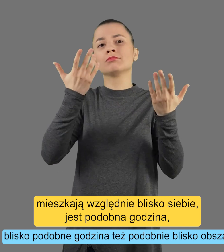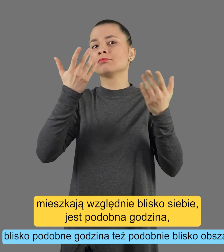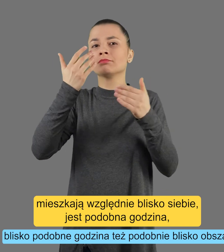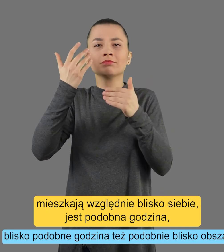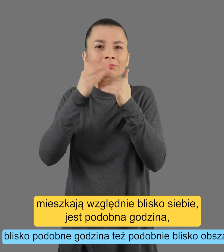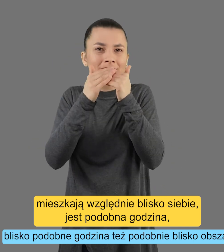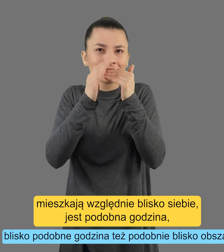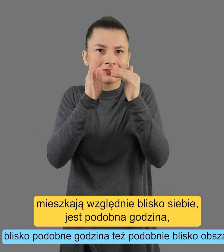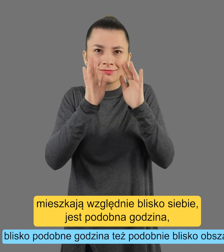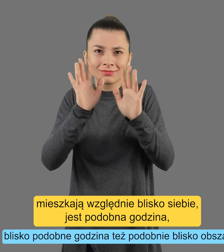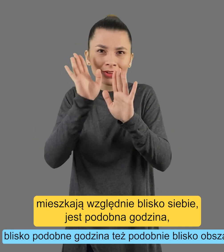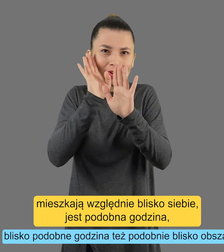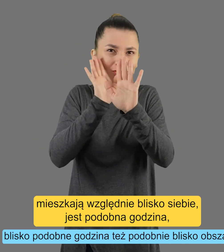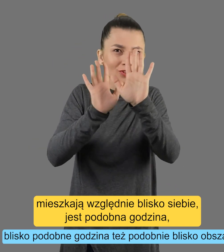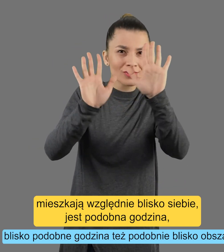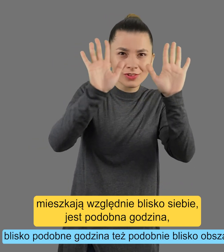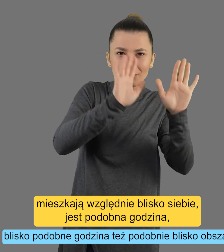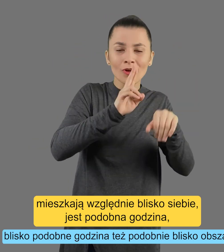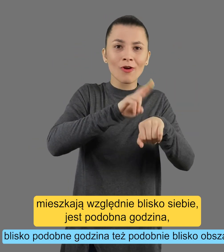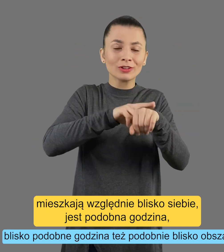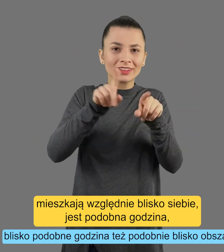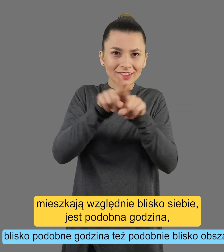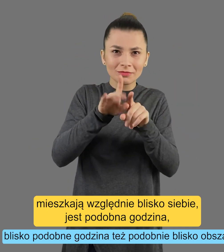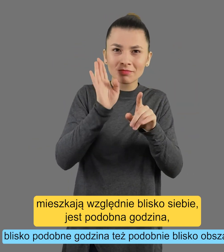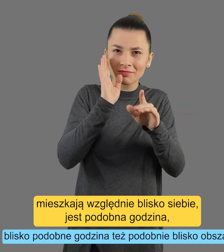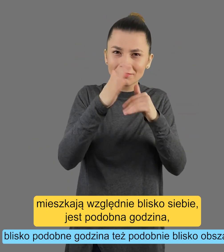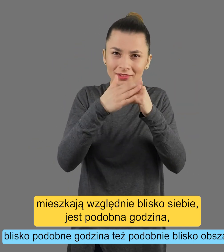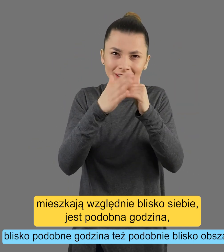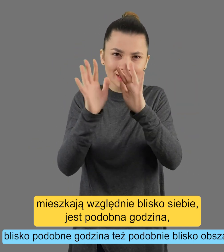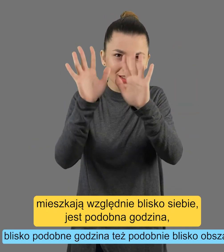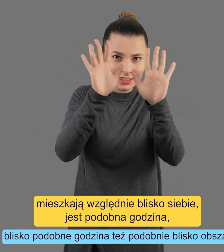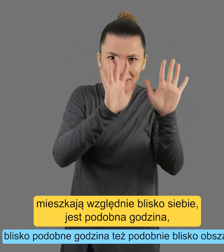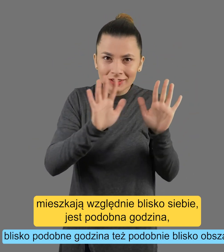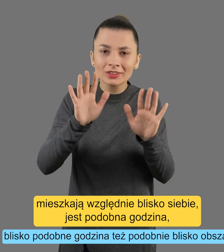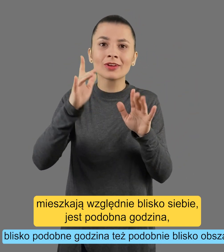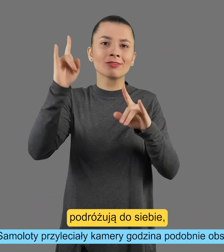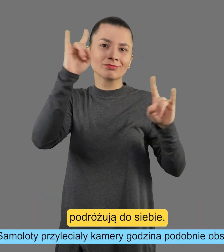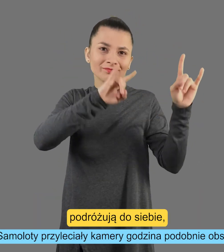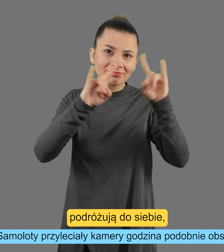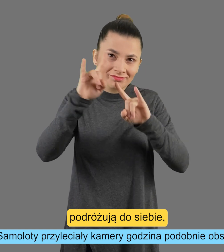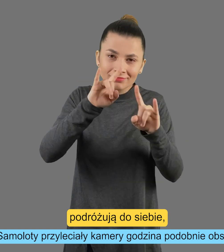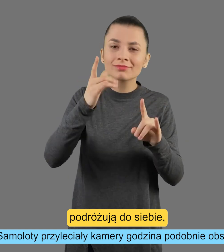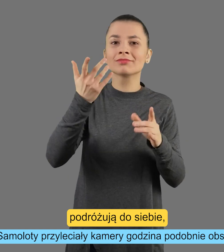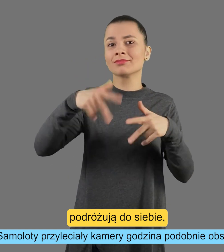live close to each other, it's like hours, they travel to each other,